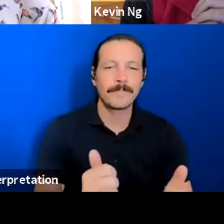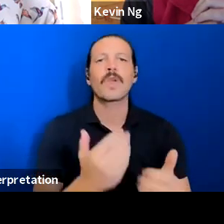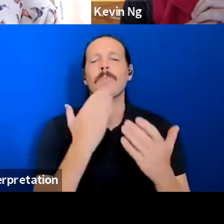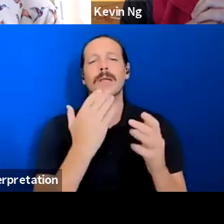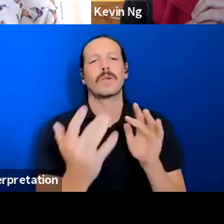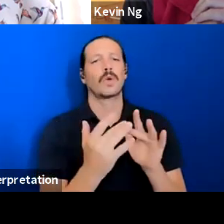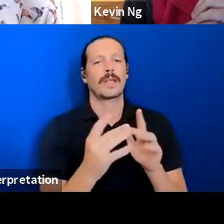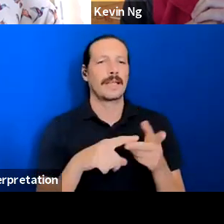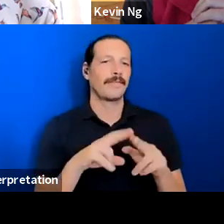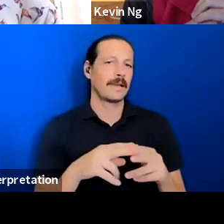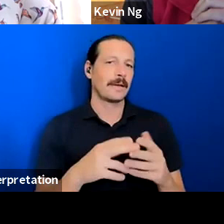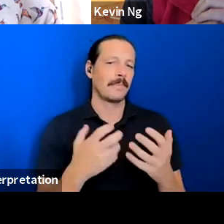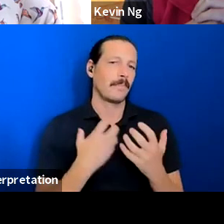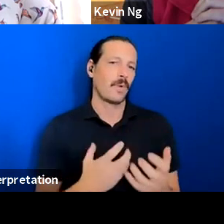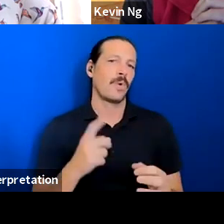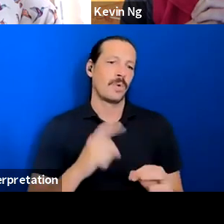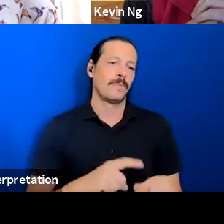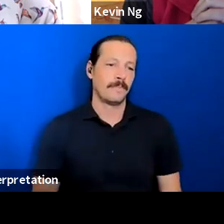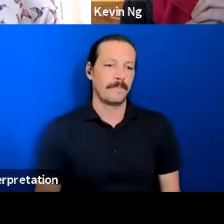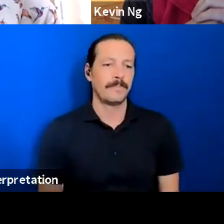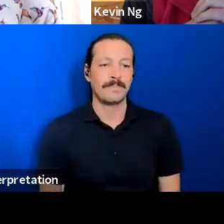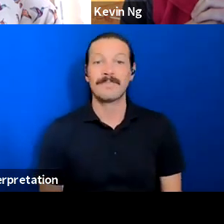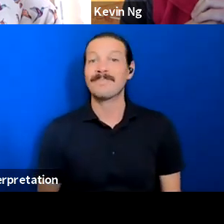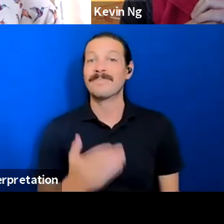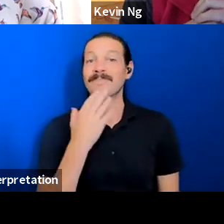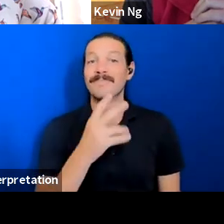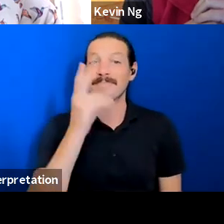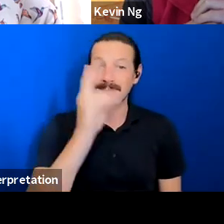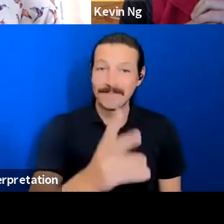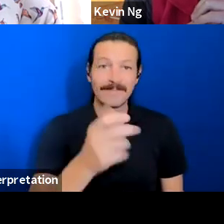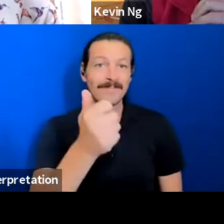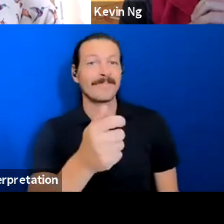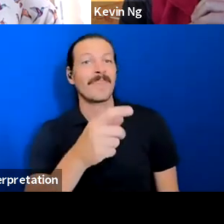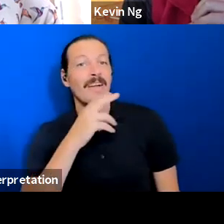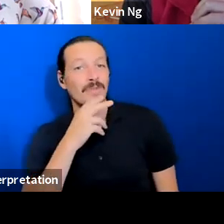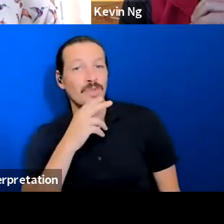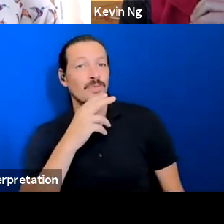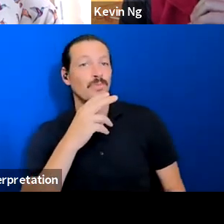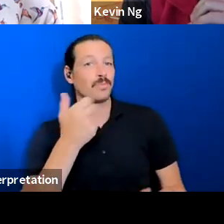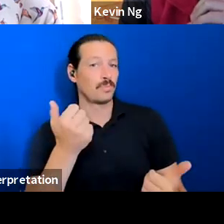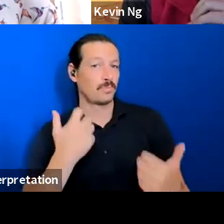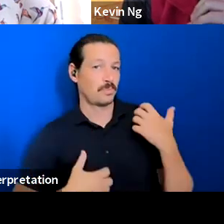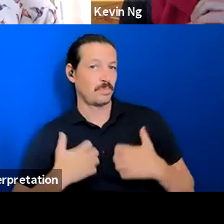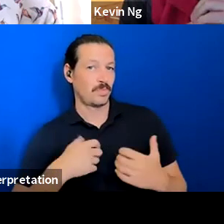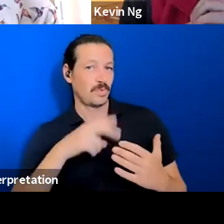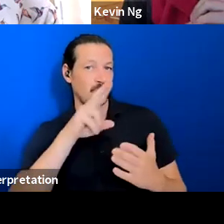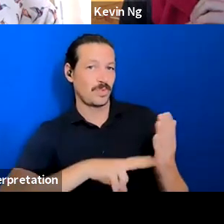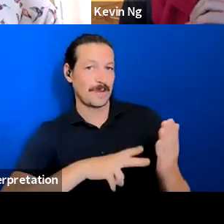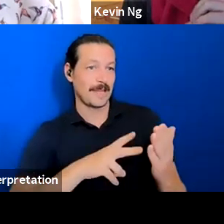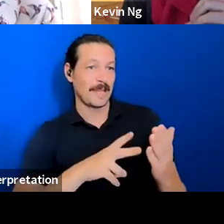Thanks once again, and have a great afternoon. We look forward to reading your applications soon. Thanks everyone. >>PIP: Thank you.